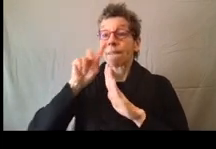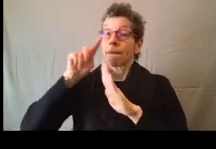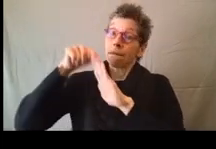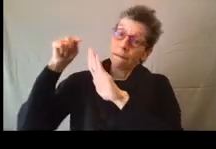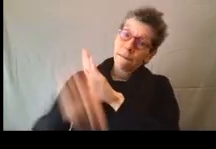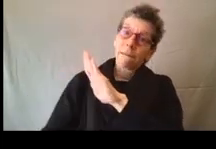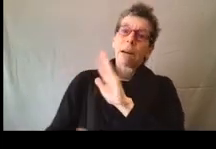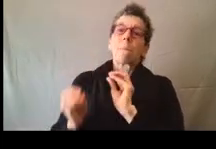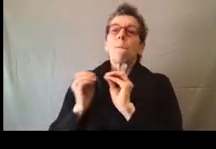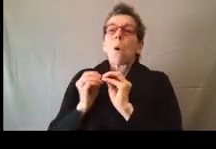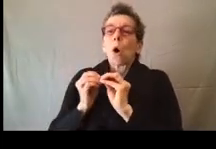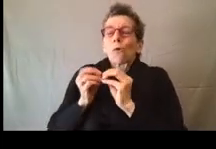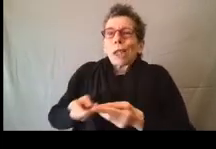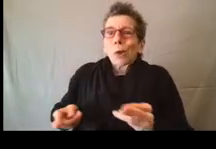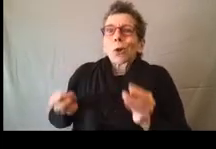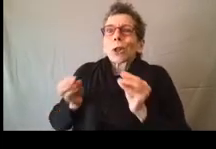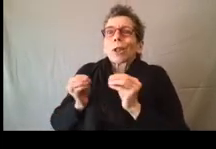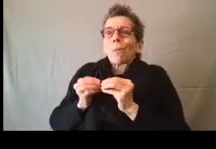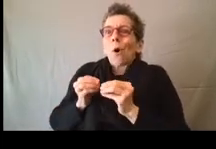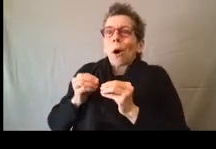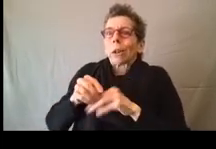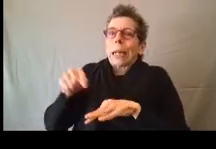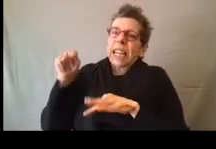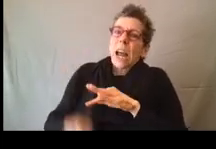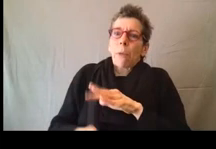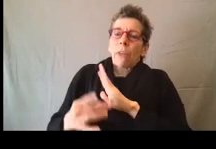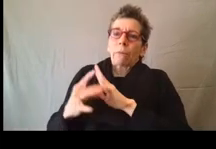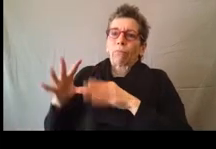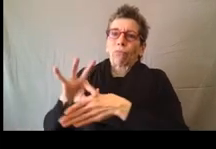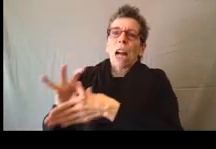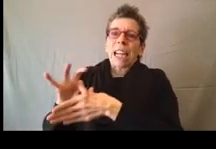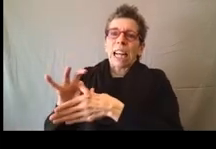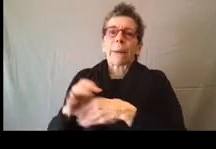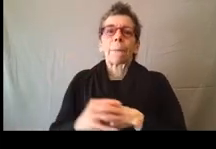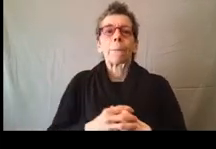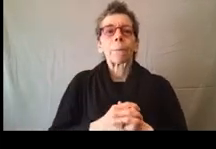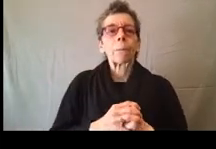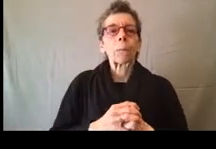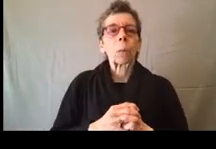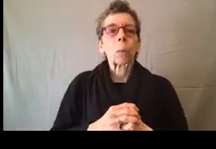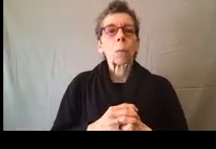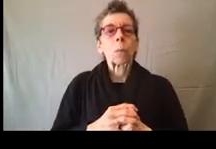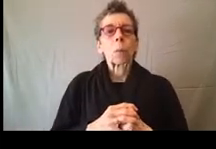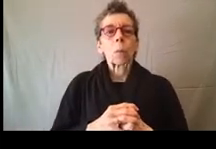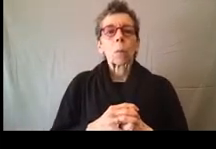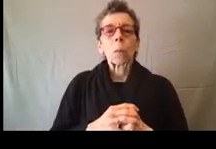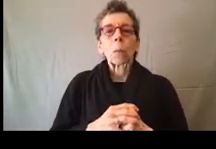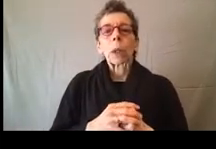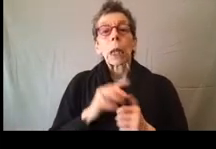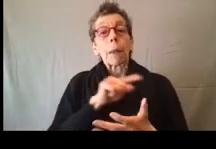resources. So, all of the topics you see here in content were selected based on the needs